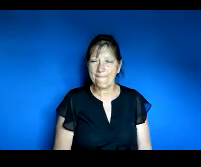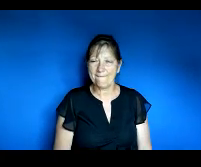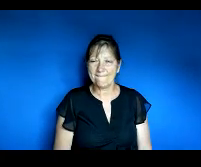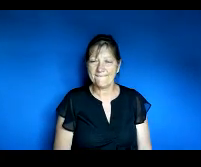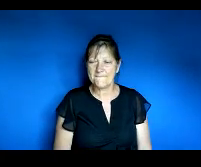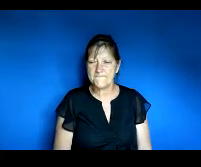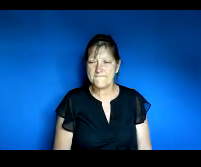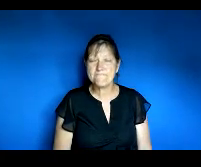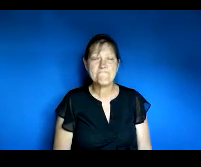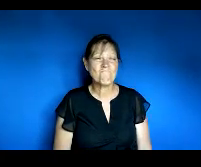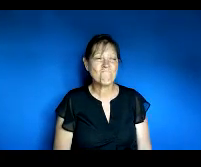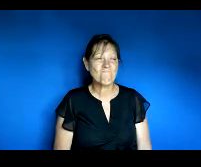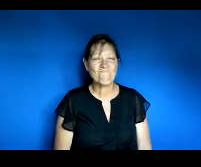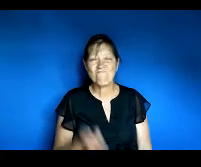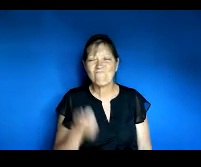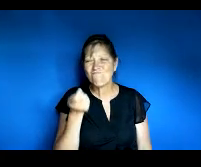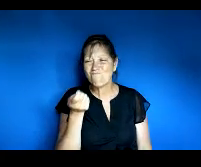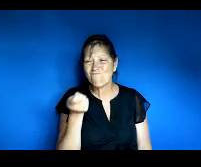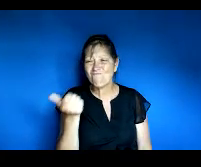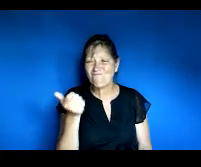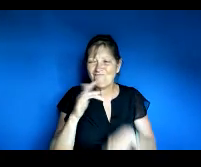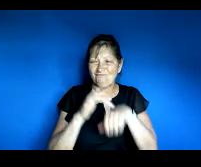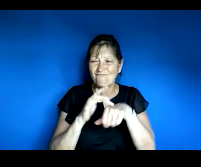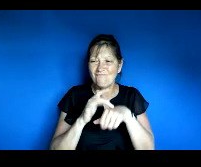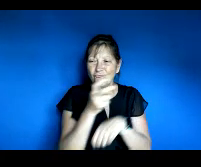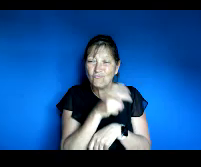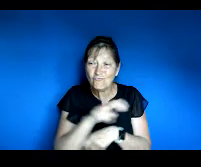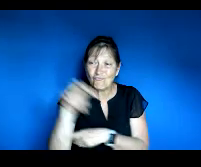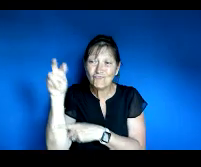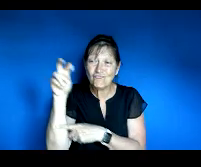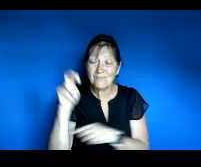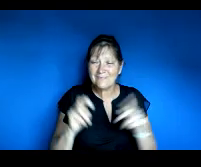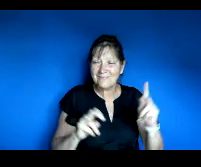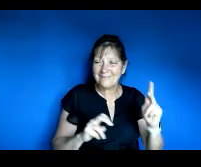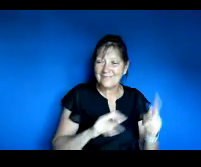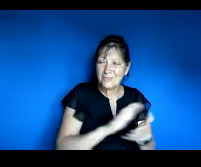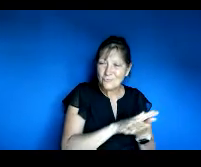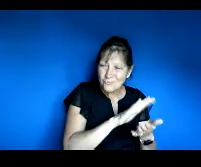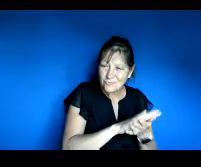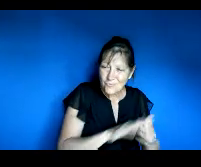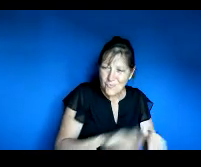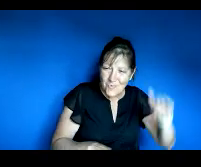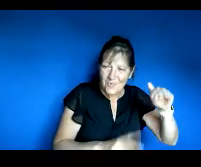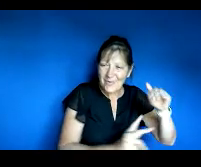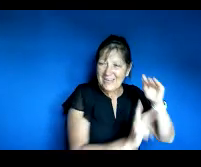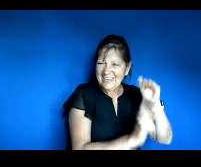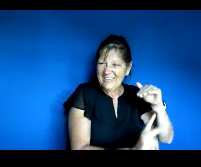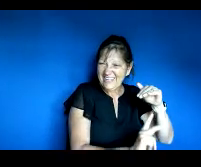Talked a little bit about the transition that's involved from K-12 setting to a university higher ed setting.